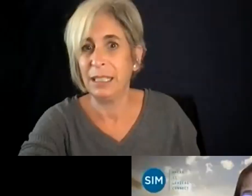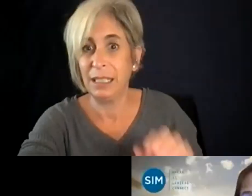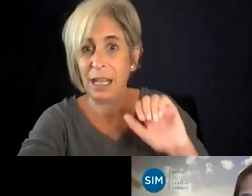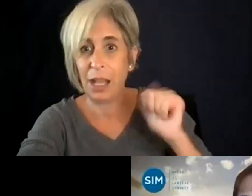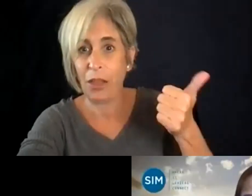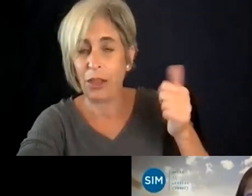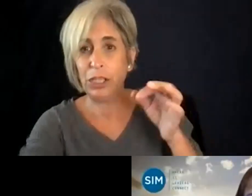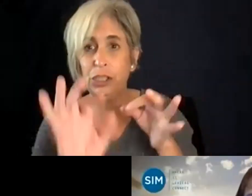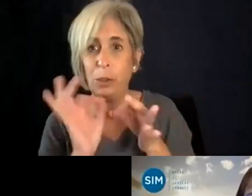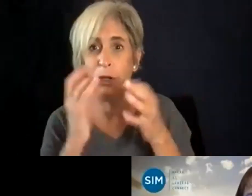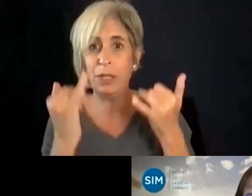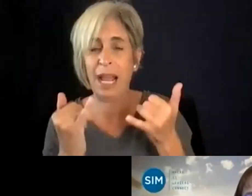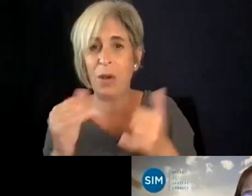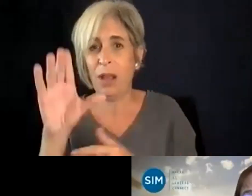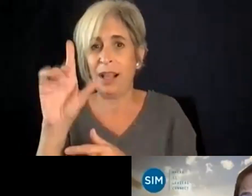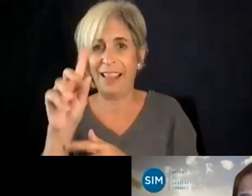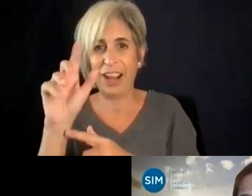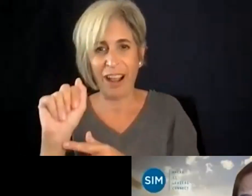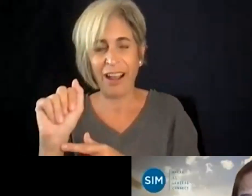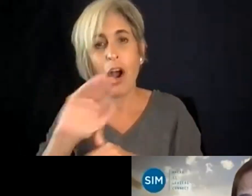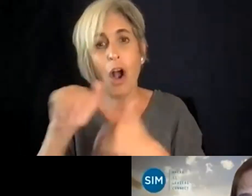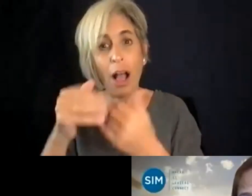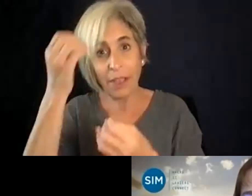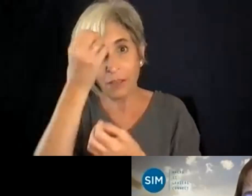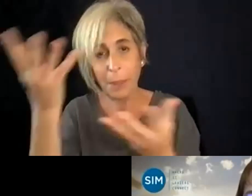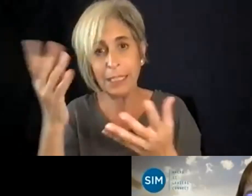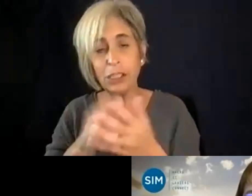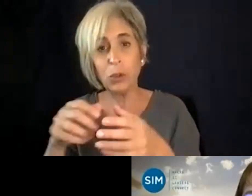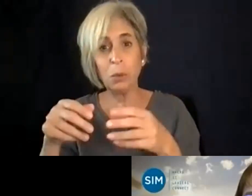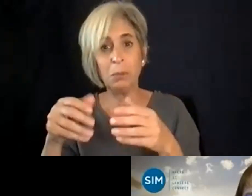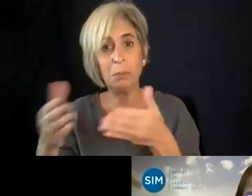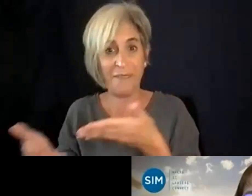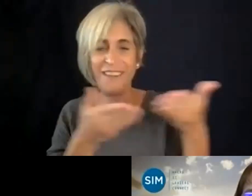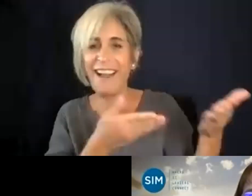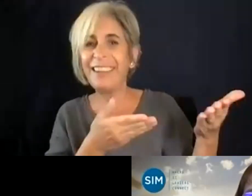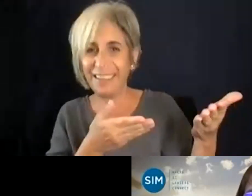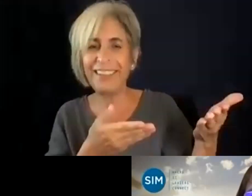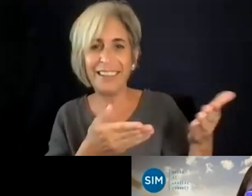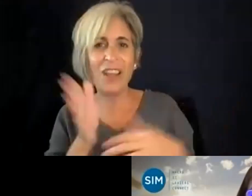and also the all the information that you provided, we'll we'll definitely make sure that we